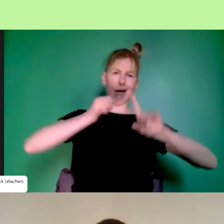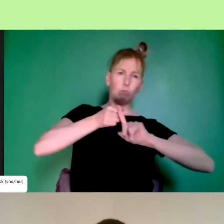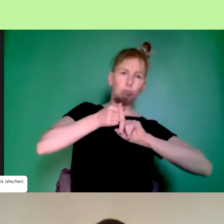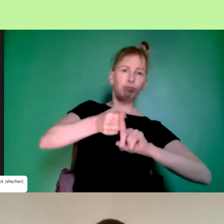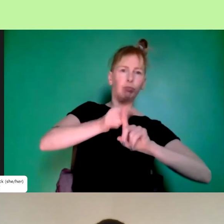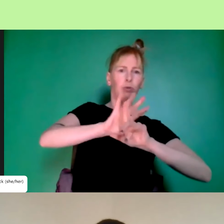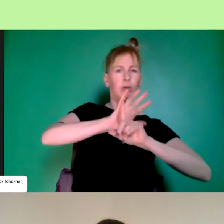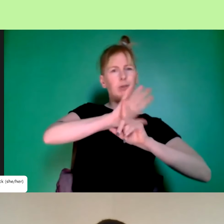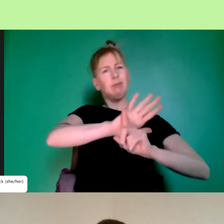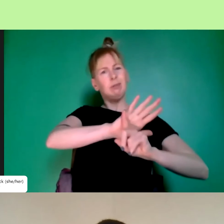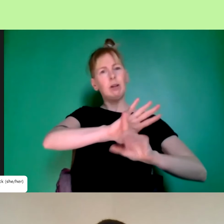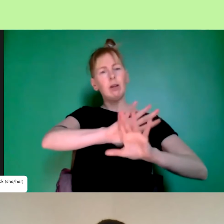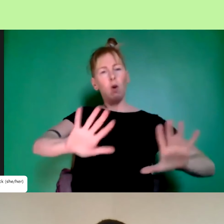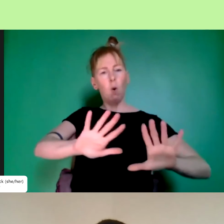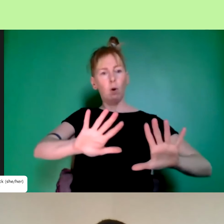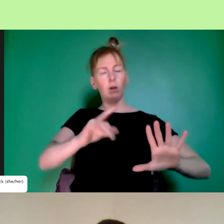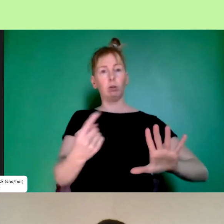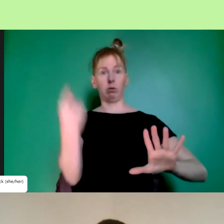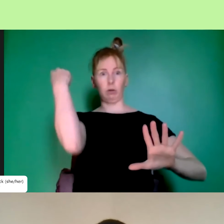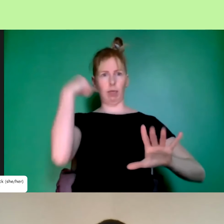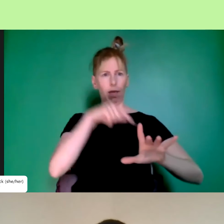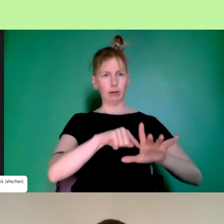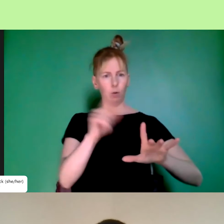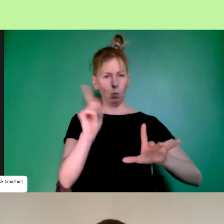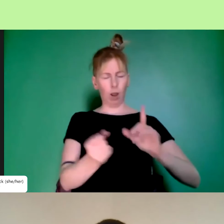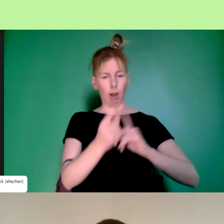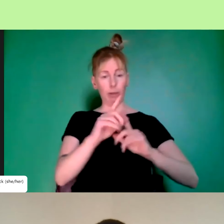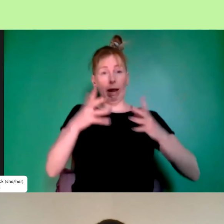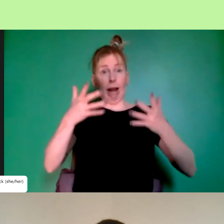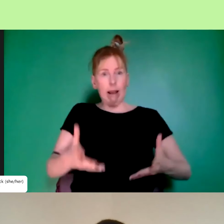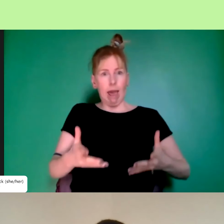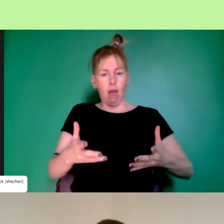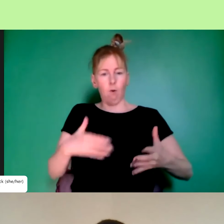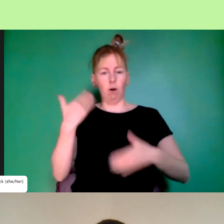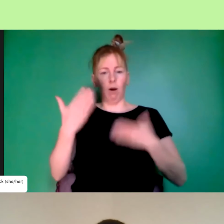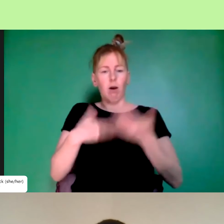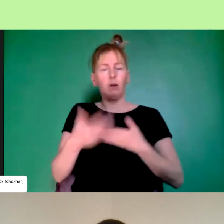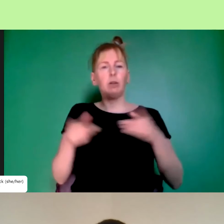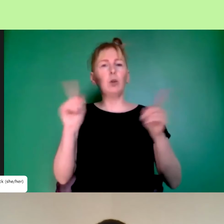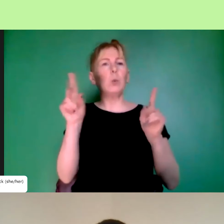that begins with literally looking in the mirror. And, and either acknowledge all the things